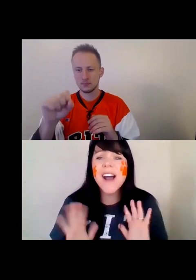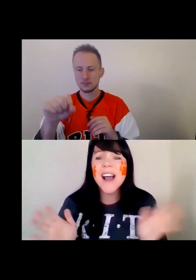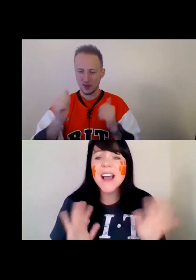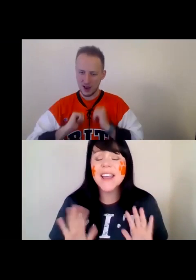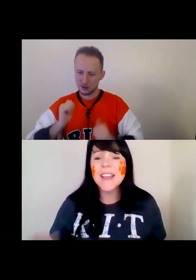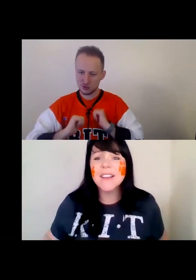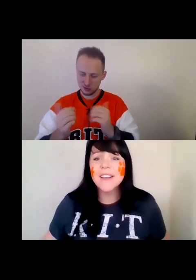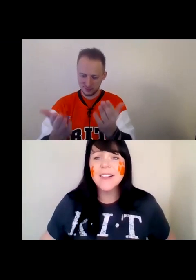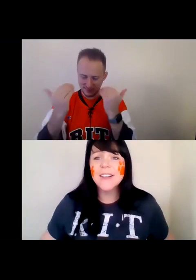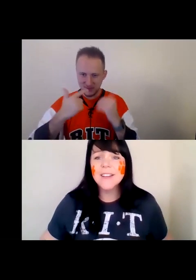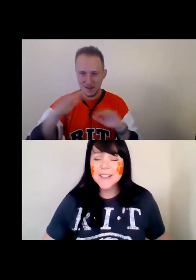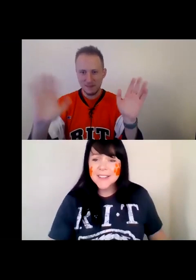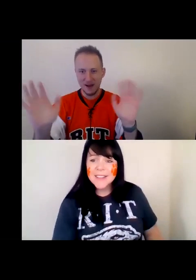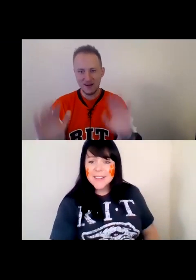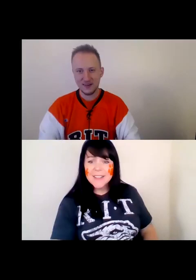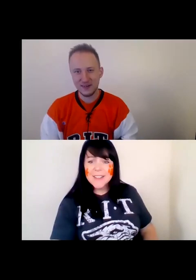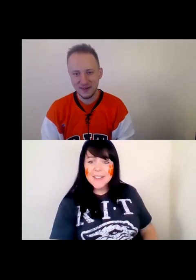Matt: Come on up, actors. Say goodbye!